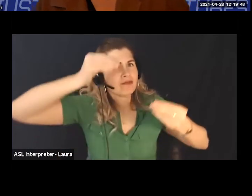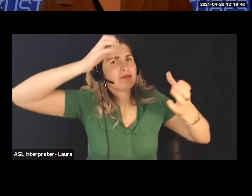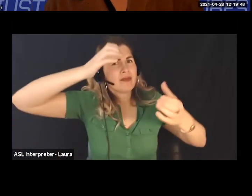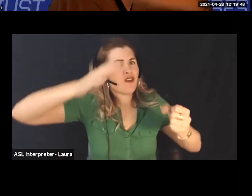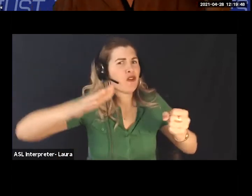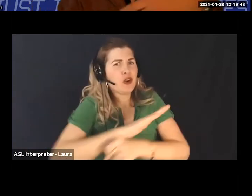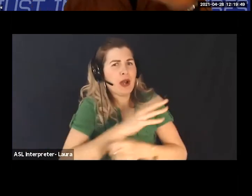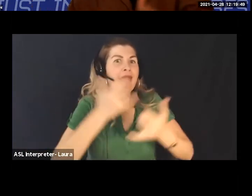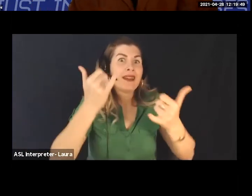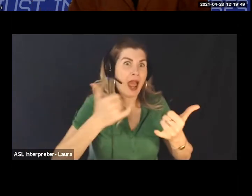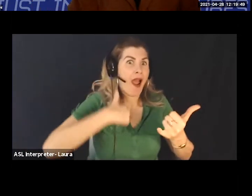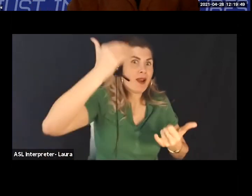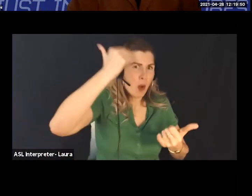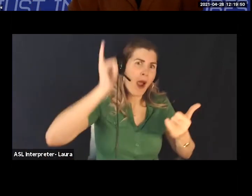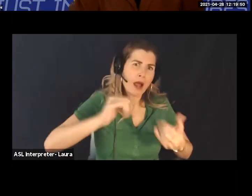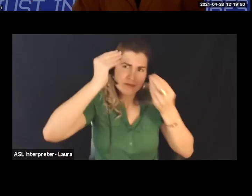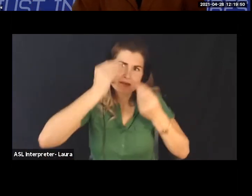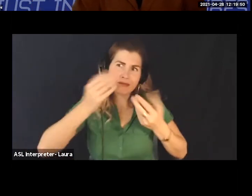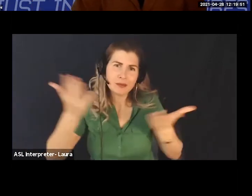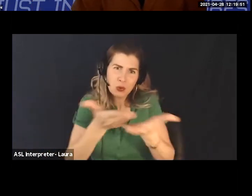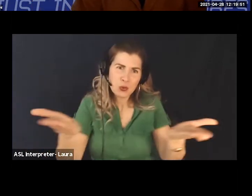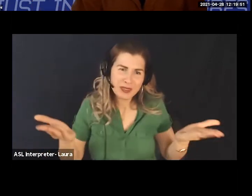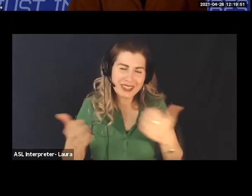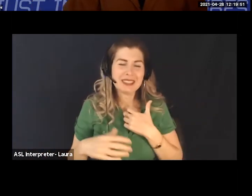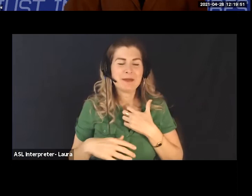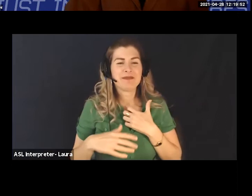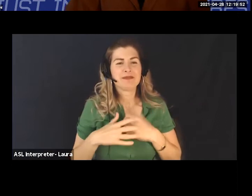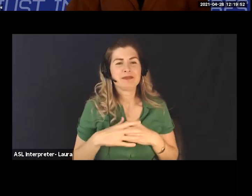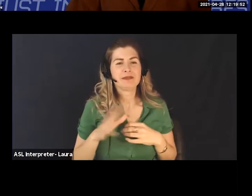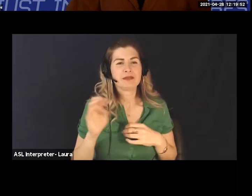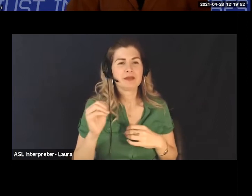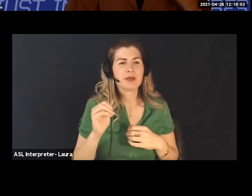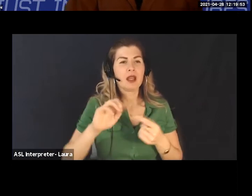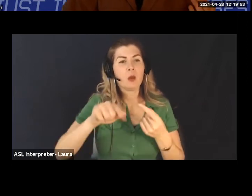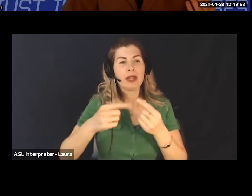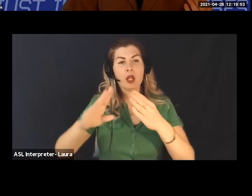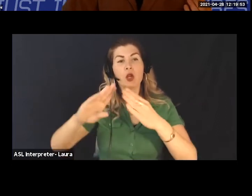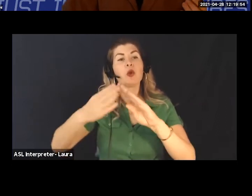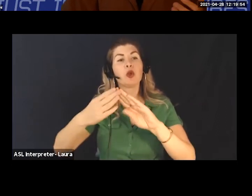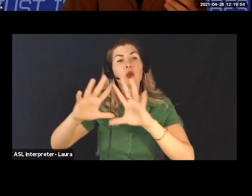This is what I'm sharing. Why I'm sharing what I'm about to share. When community groups did pick up on it.